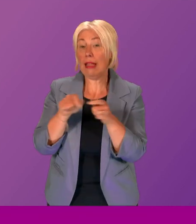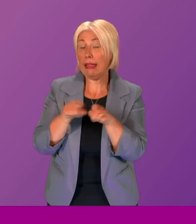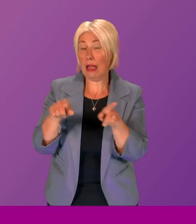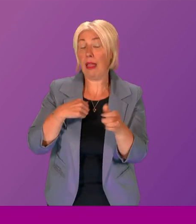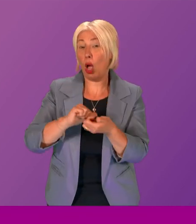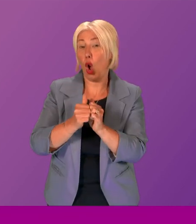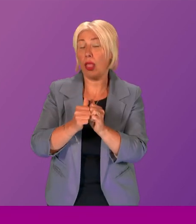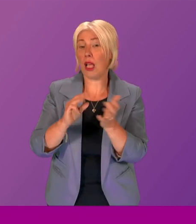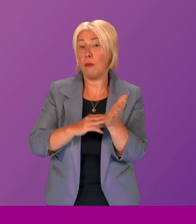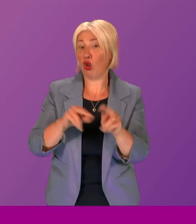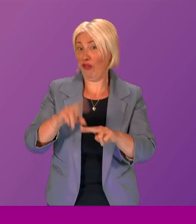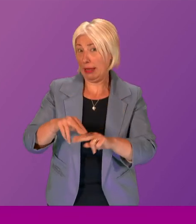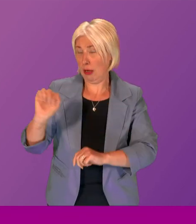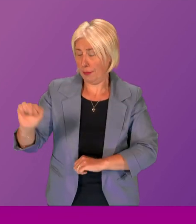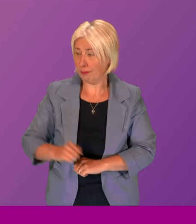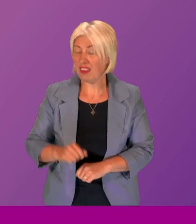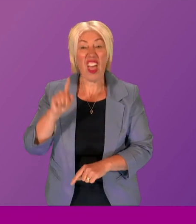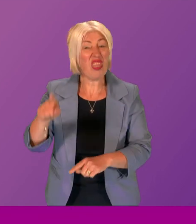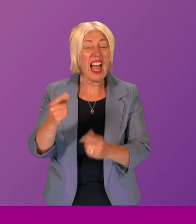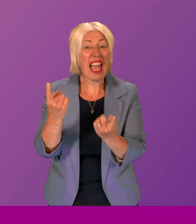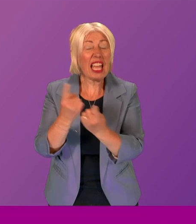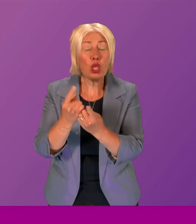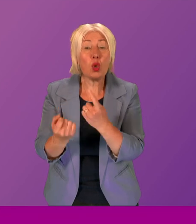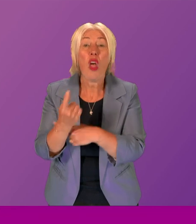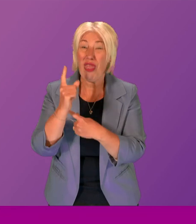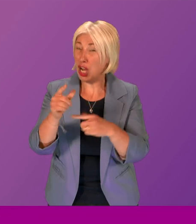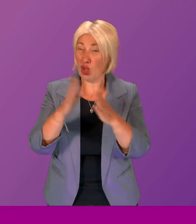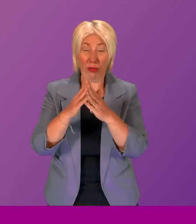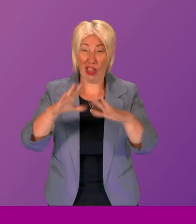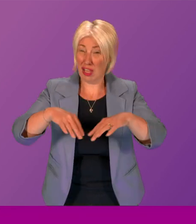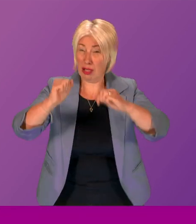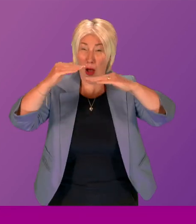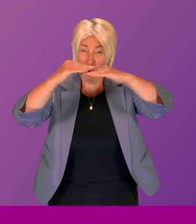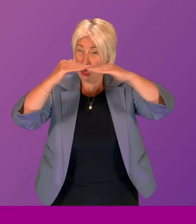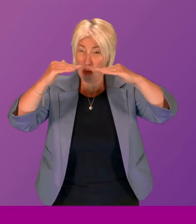That unacceptable incident is just the tip of the iceberg. The SNP’s hate crime